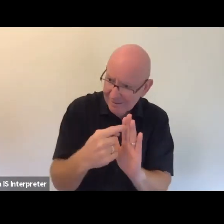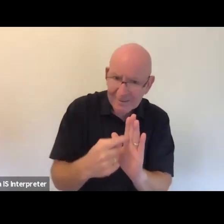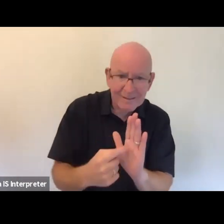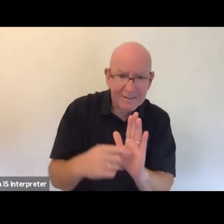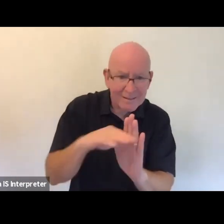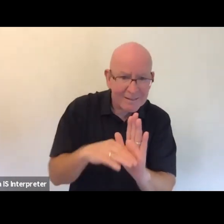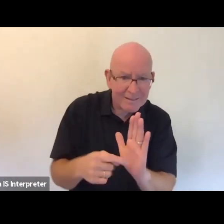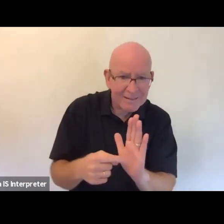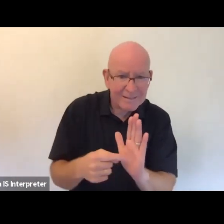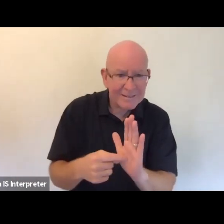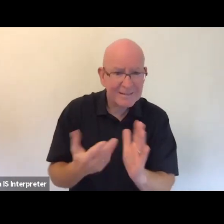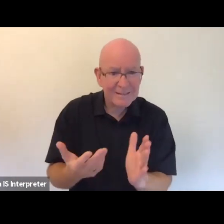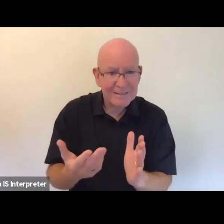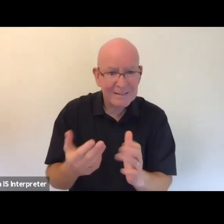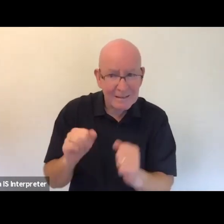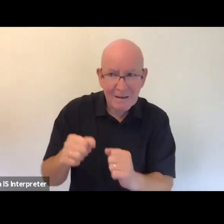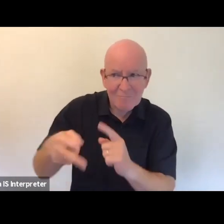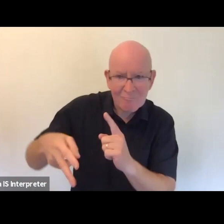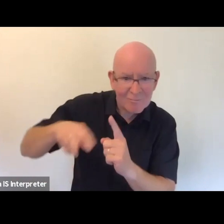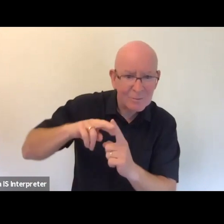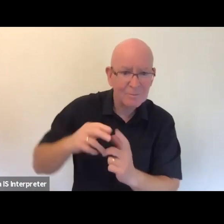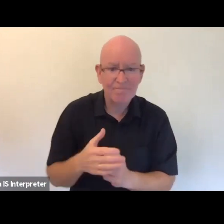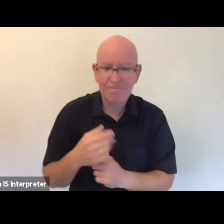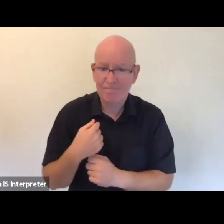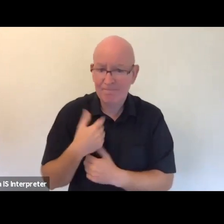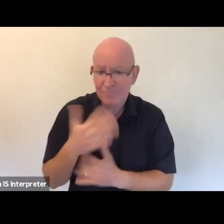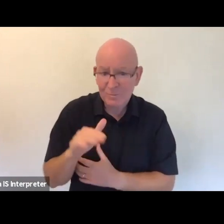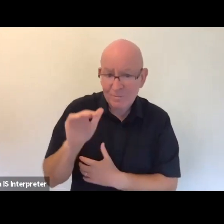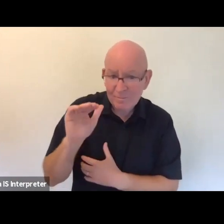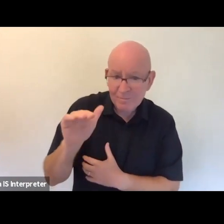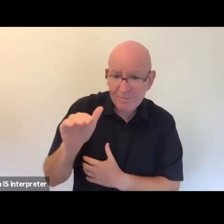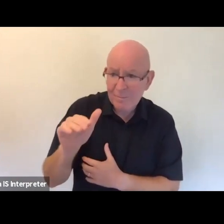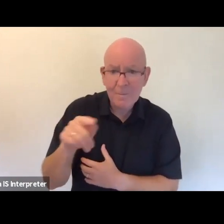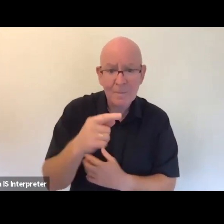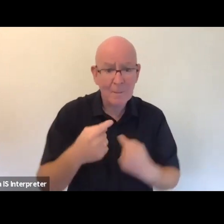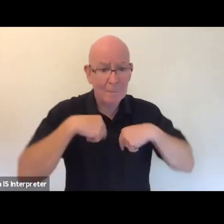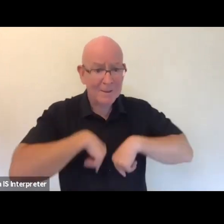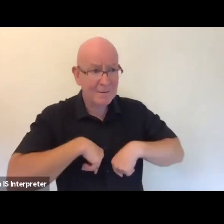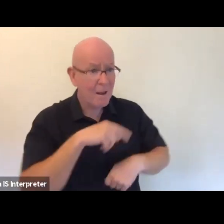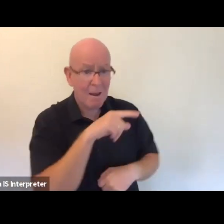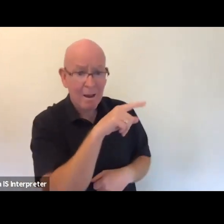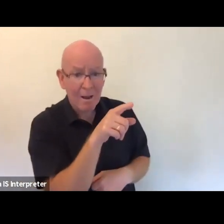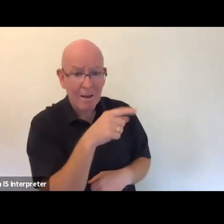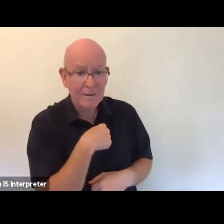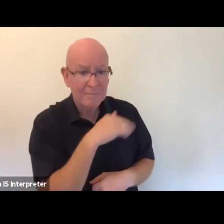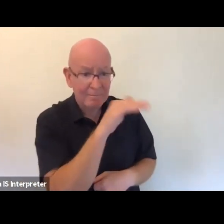And even then, with both, you know, the ministry and the National Council for Persons with Disabilities, we haven’t received any feedback yet